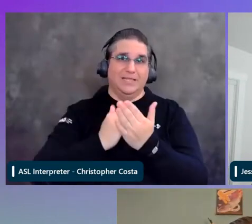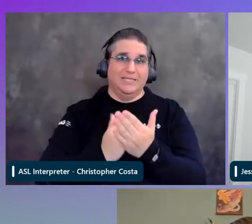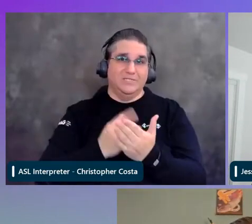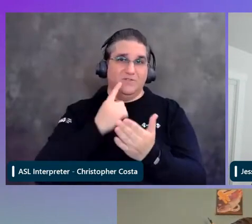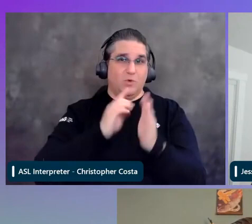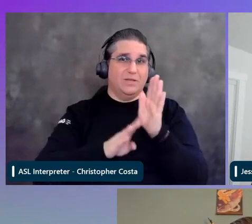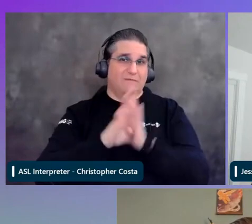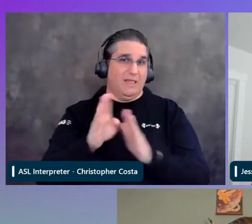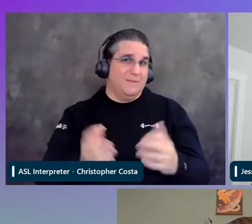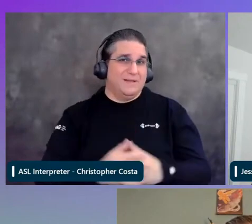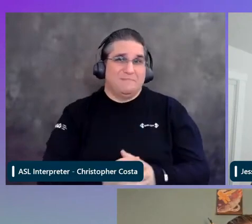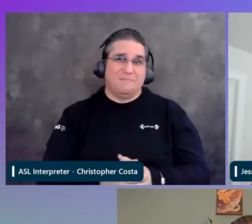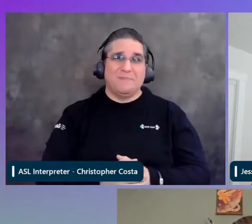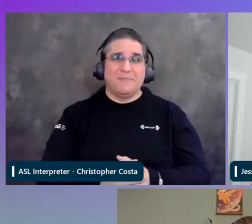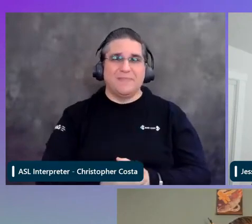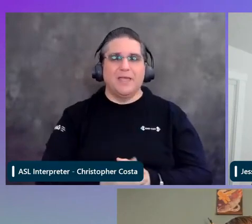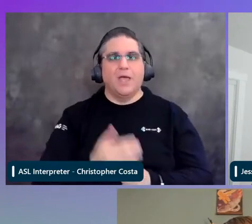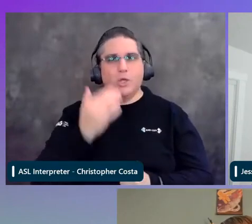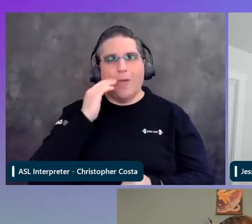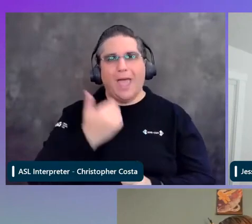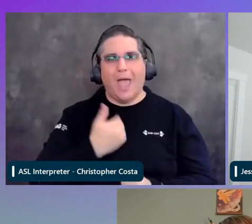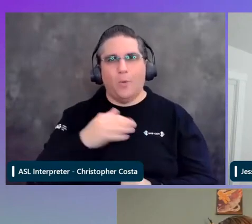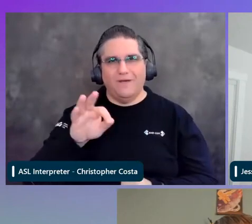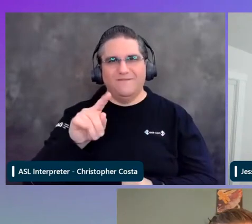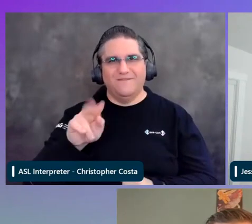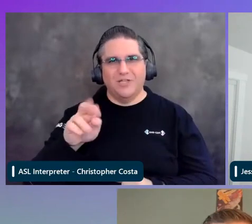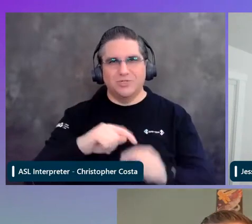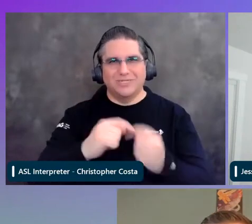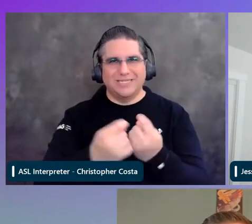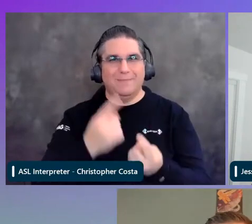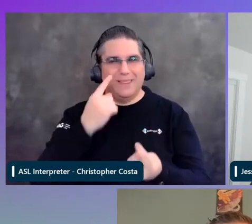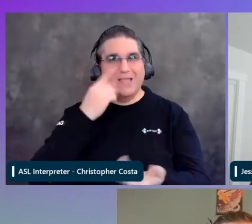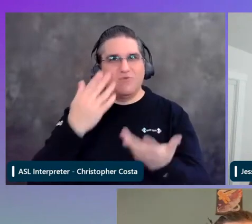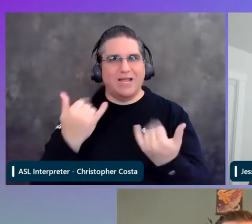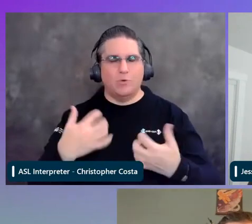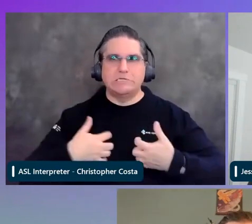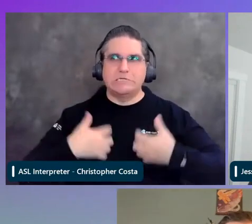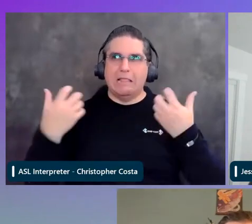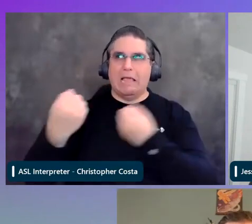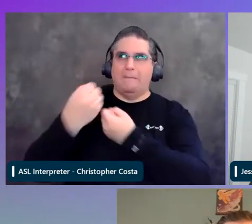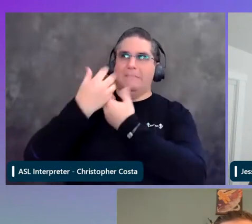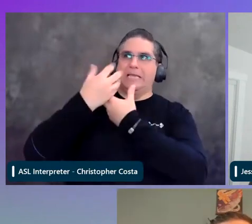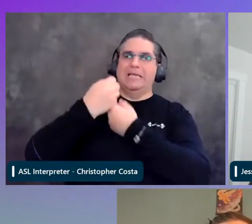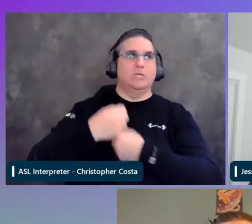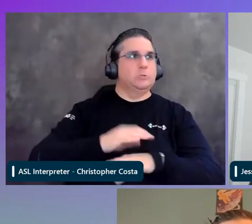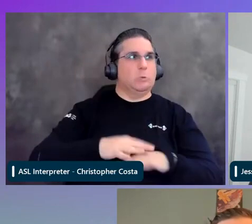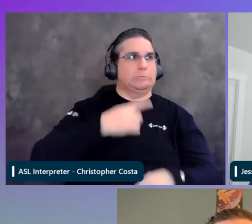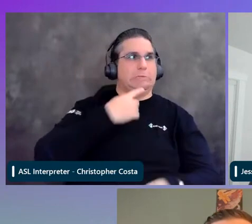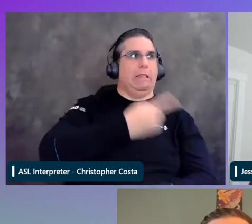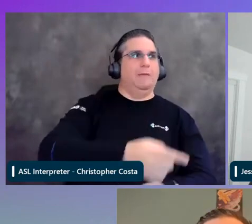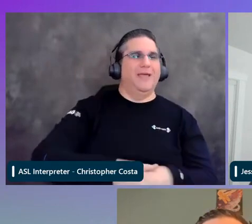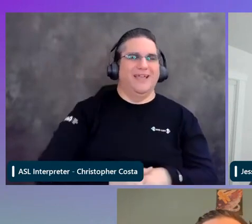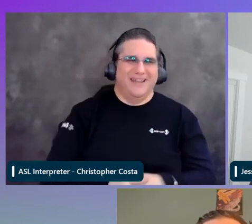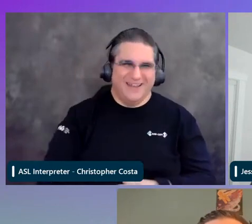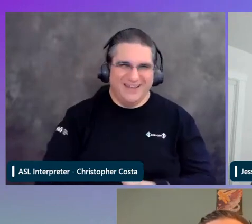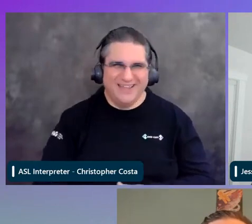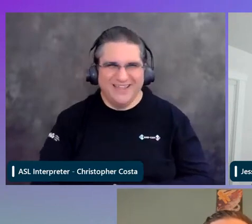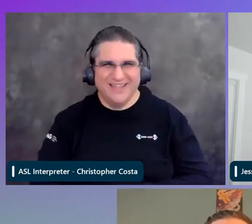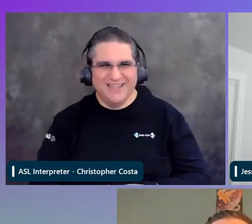development. I love the feature. Team is probably already yelling at me in the background like, don't say that. It is great